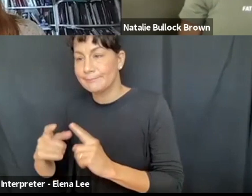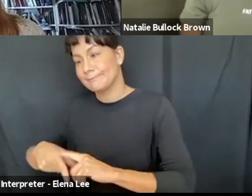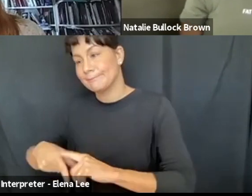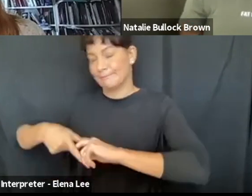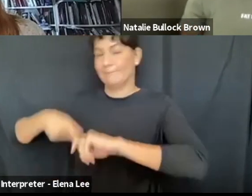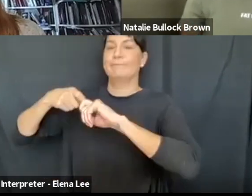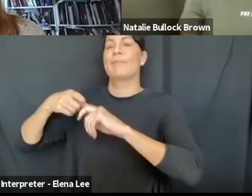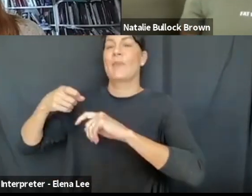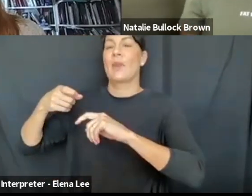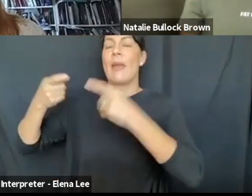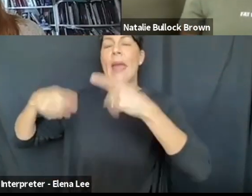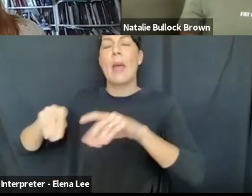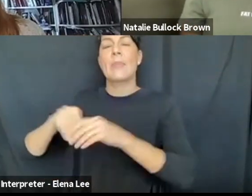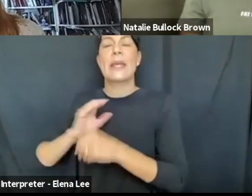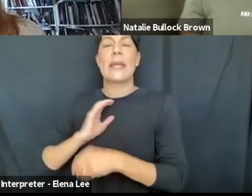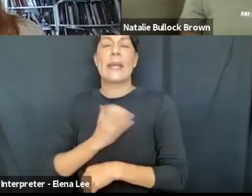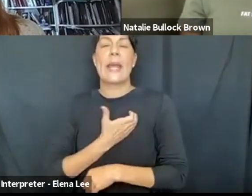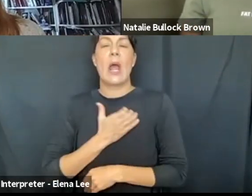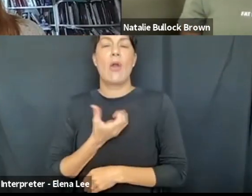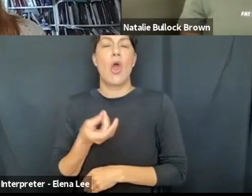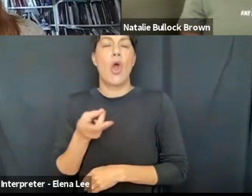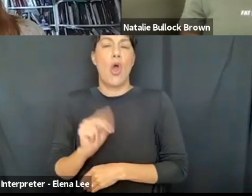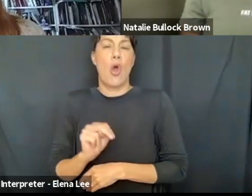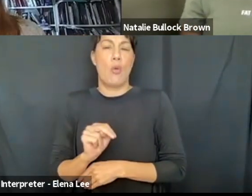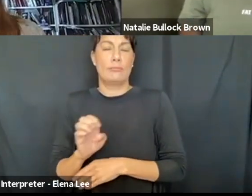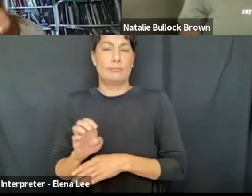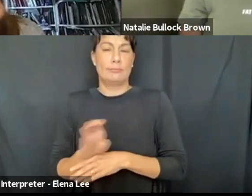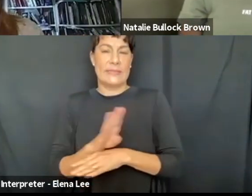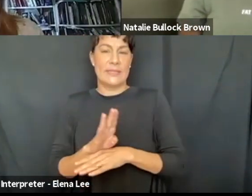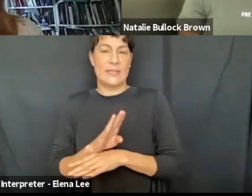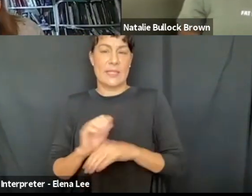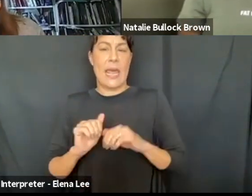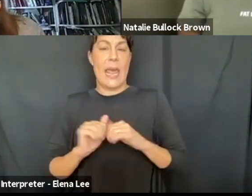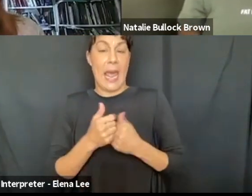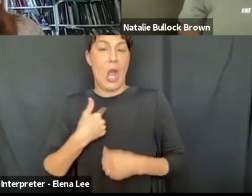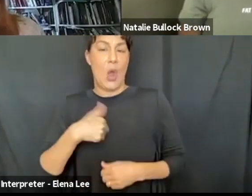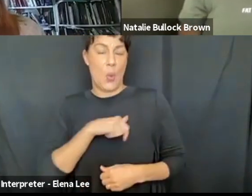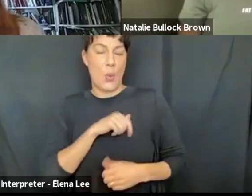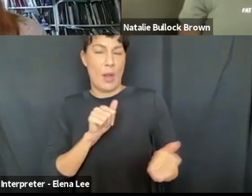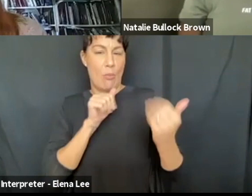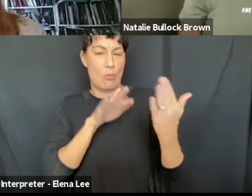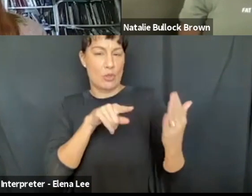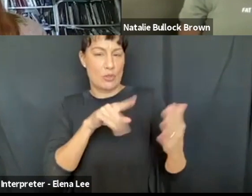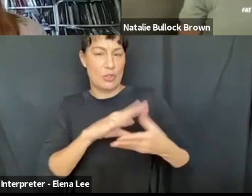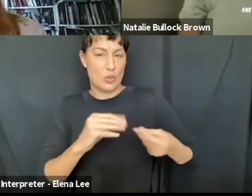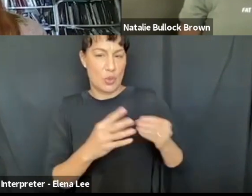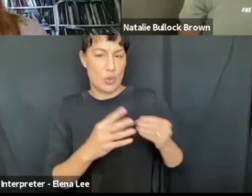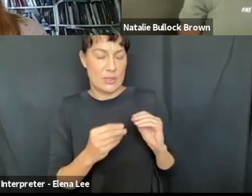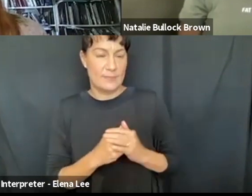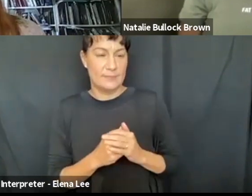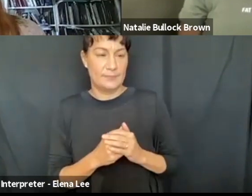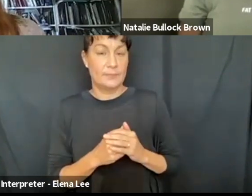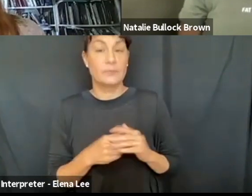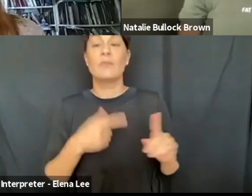about how we approach these stories. Because we also, in our field, although we have standards and practices,